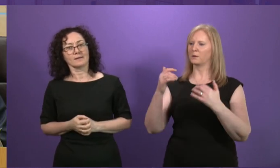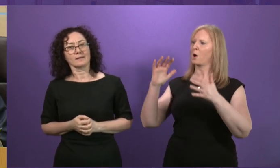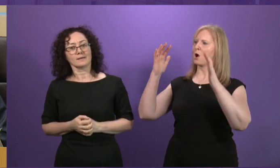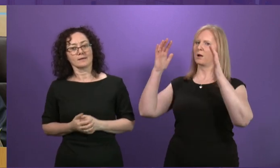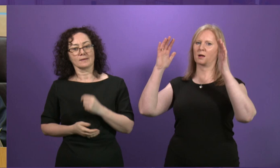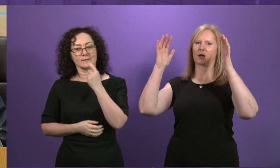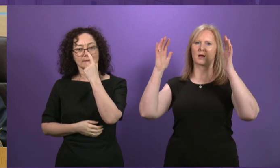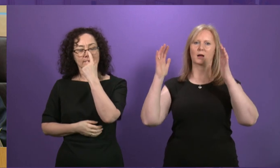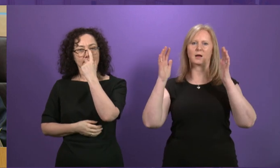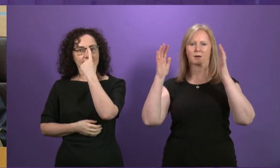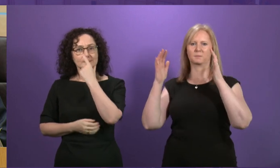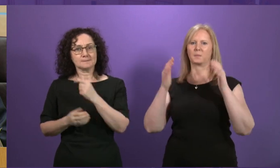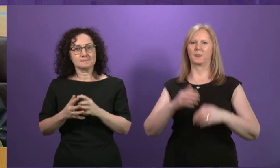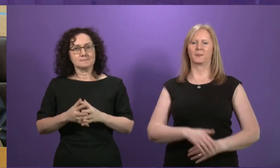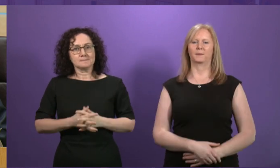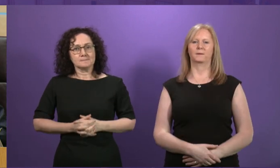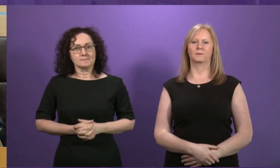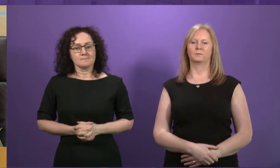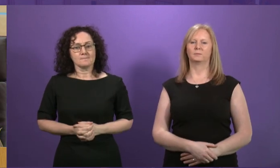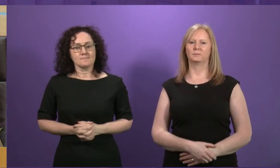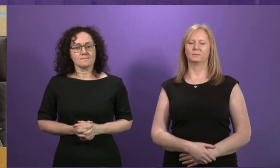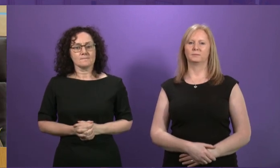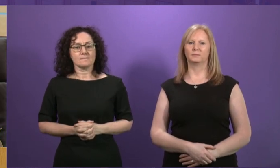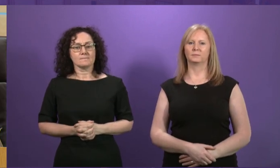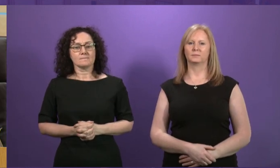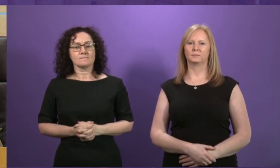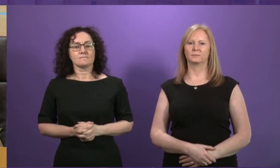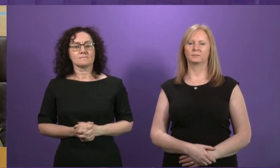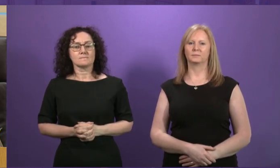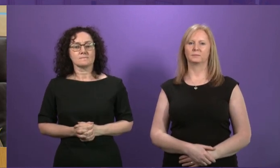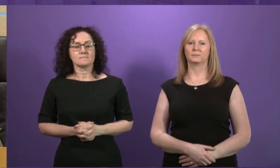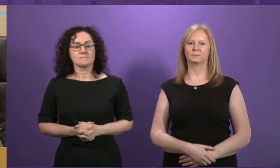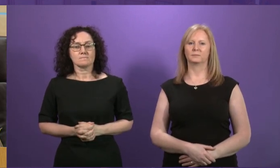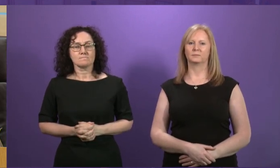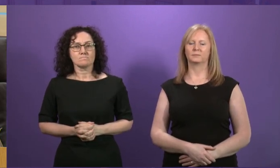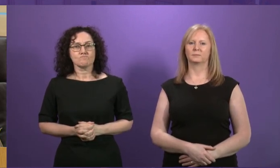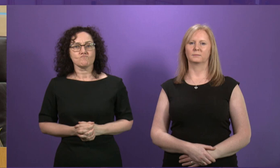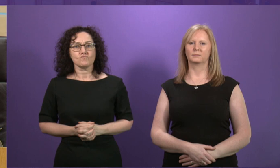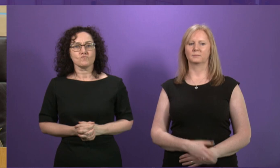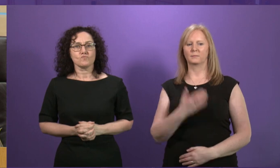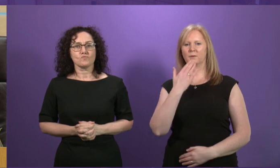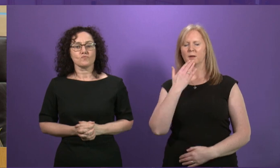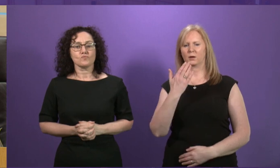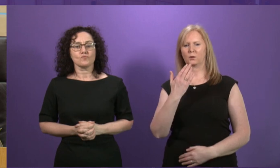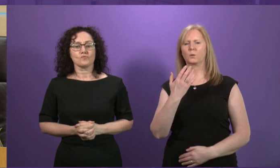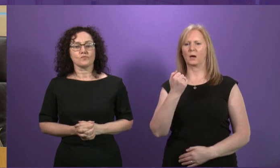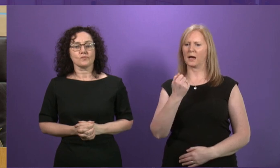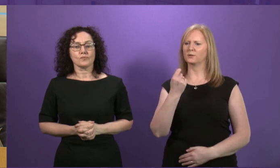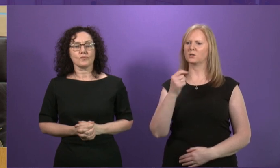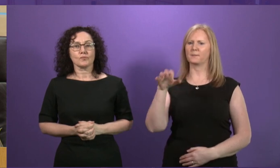The Presiding Officer: We have some constituency supplementary questions,